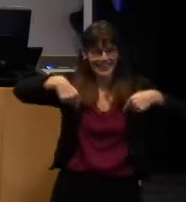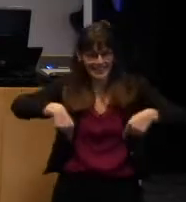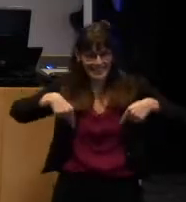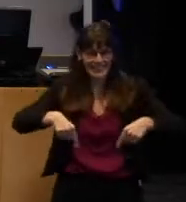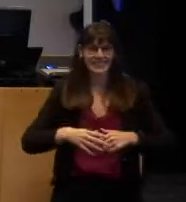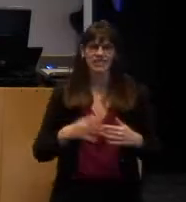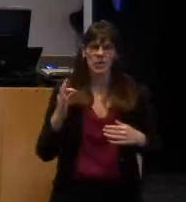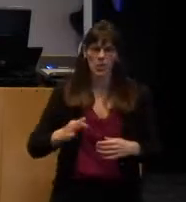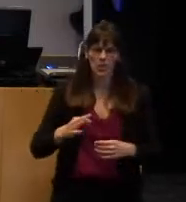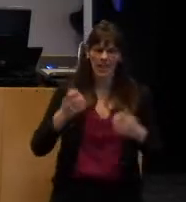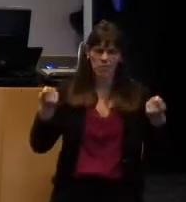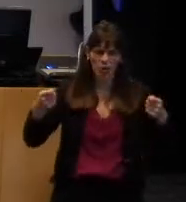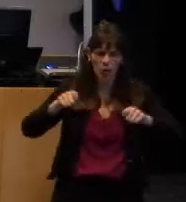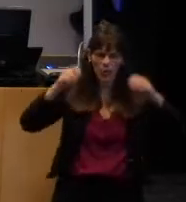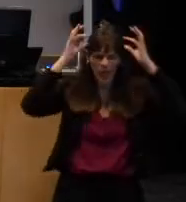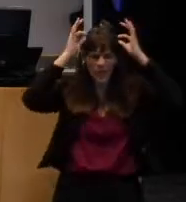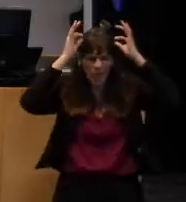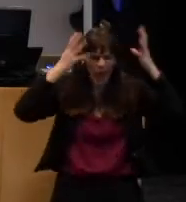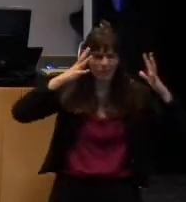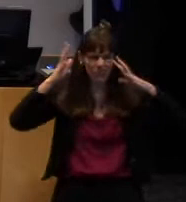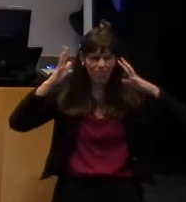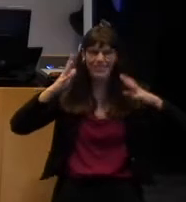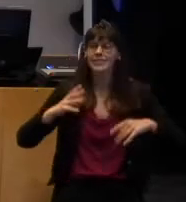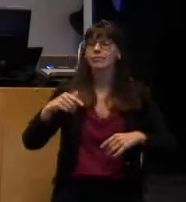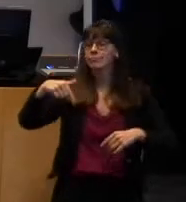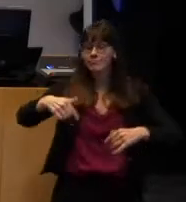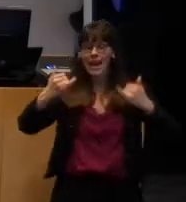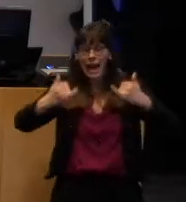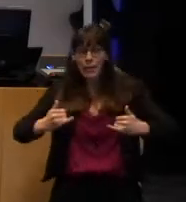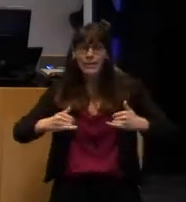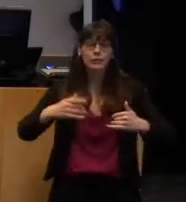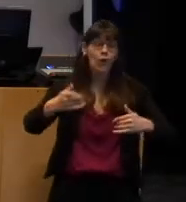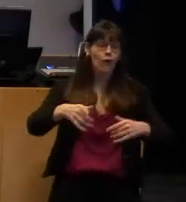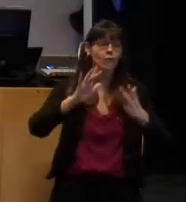even if it's with lockdown hair. And whether you're here physically, or you're following online